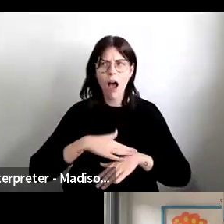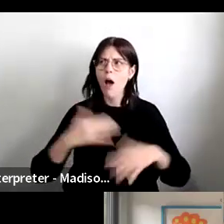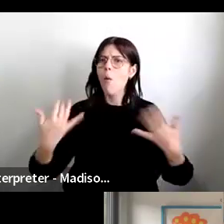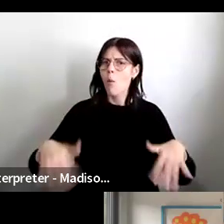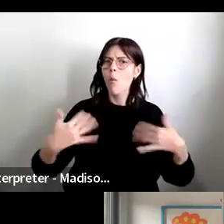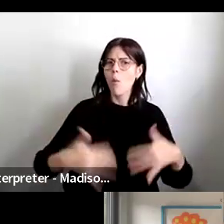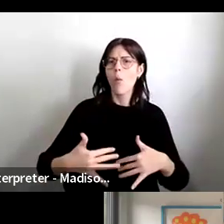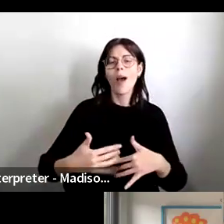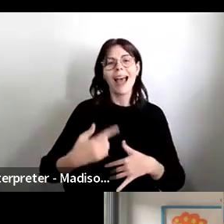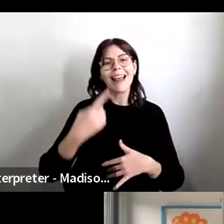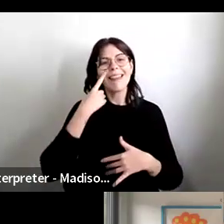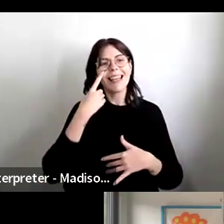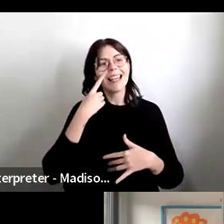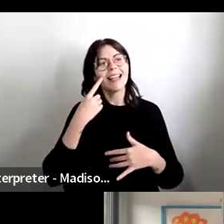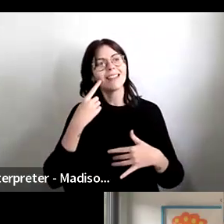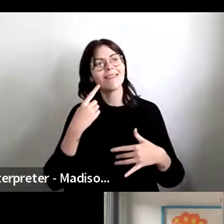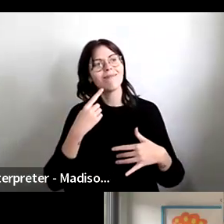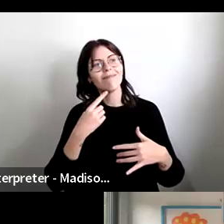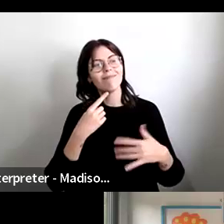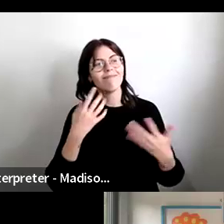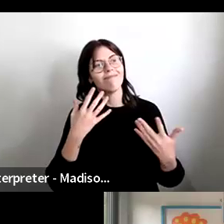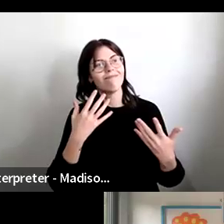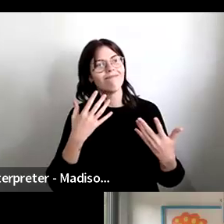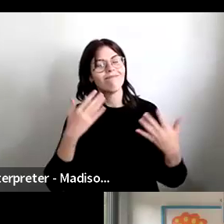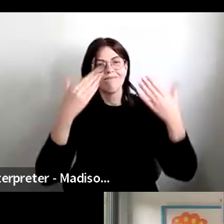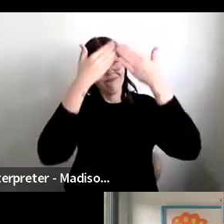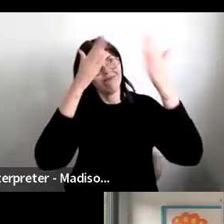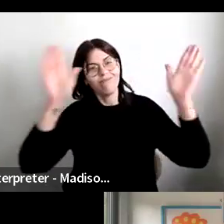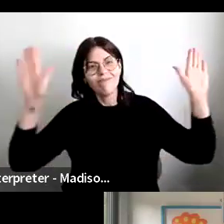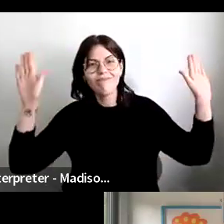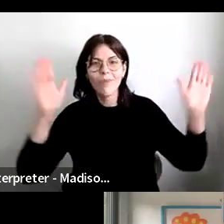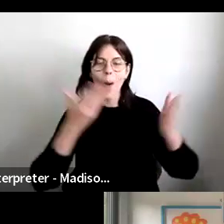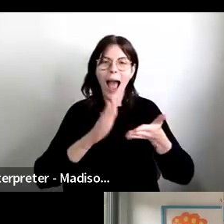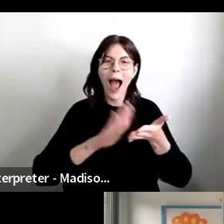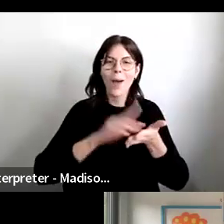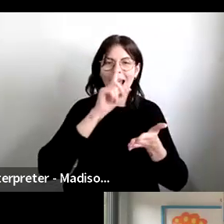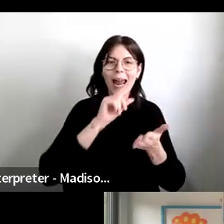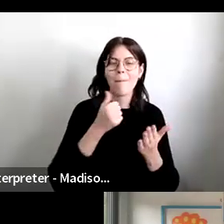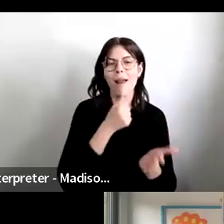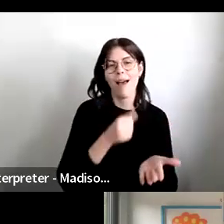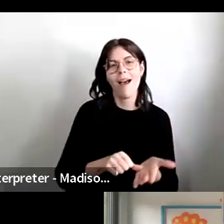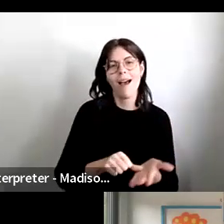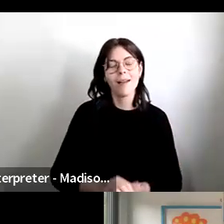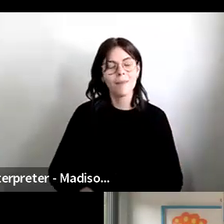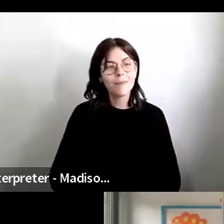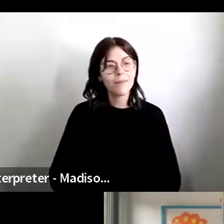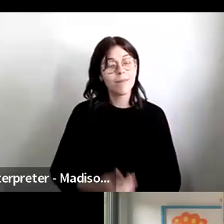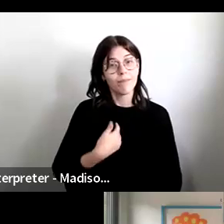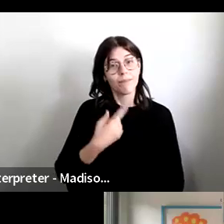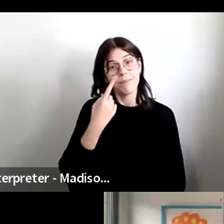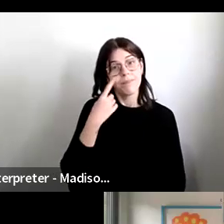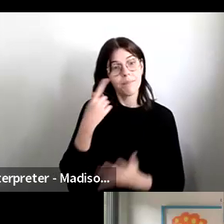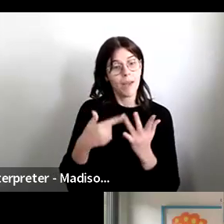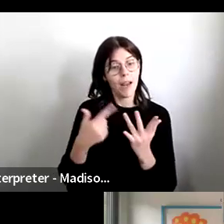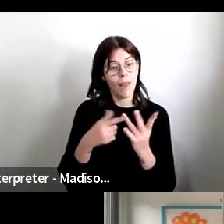beyond the written form, how you can apply. >> Have just seen another question come in about